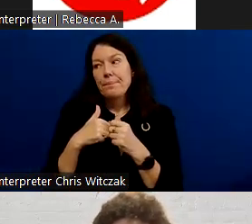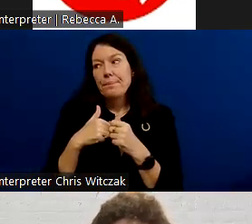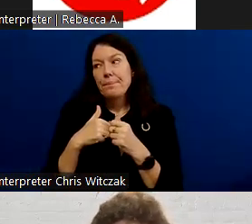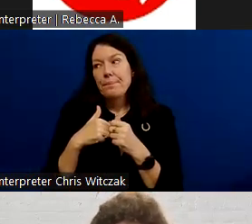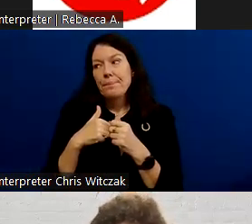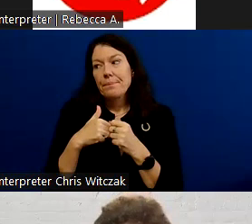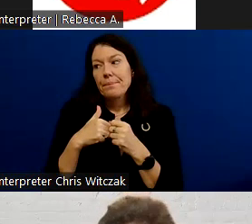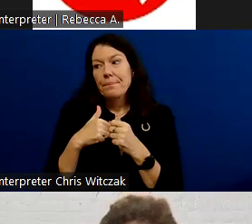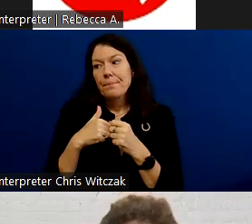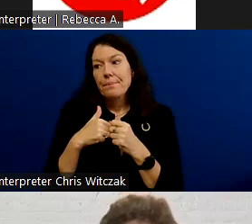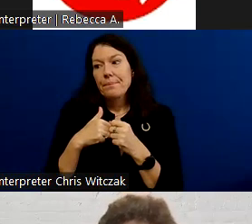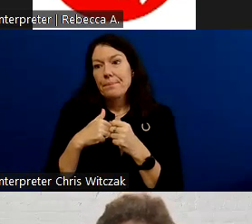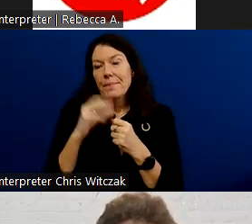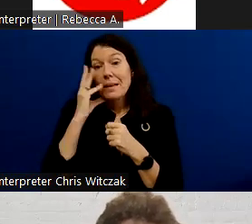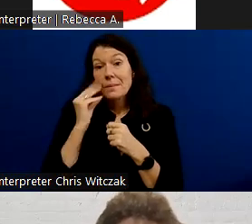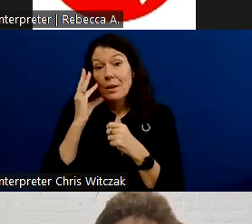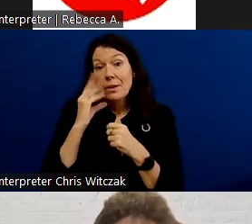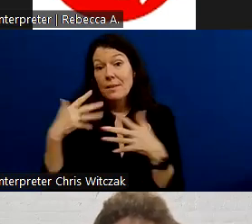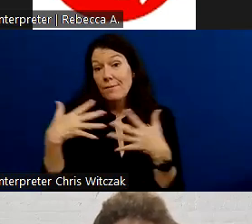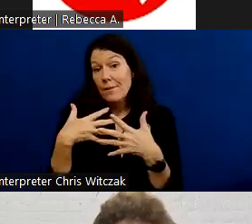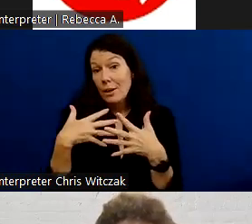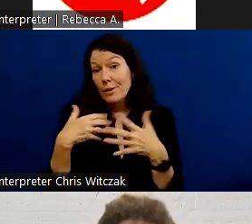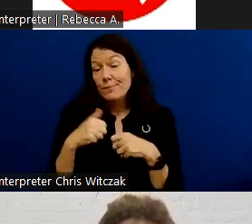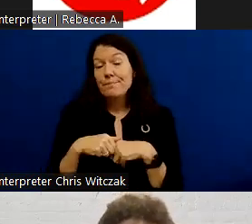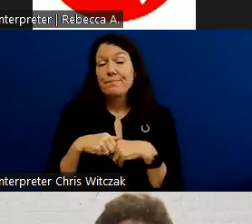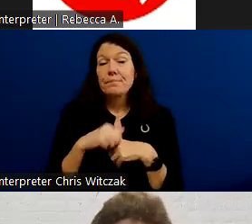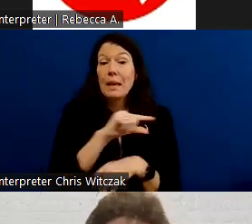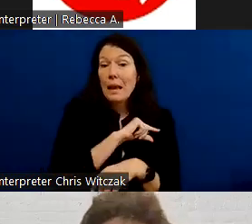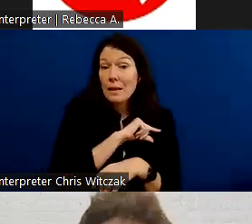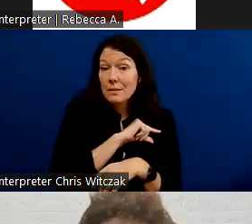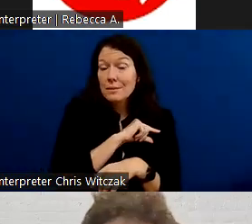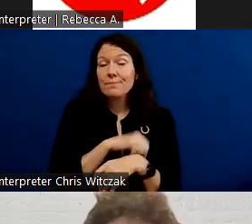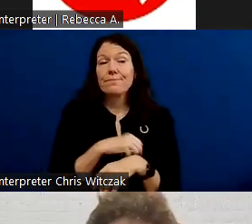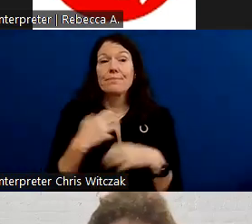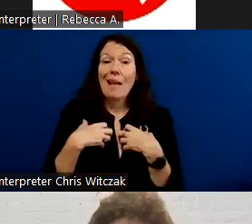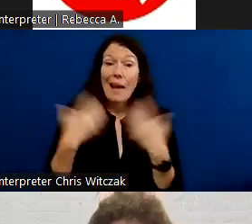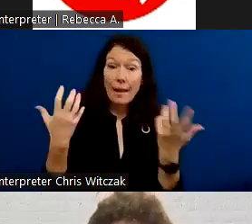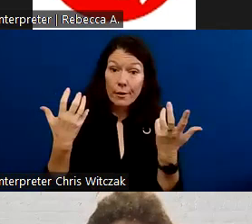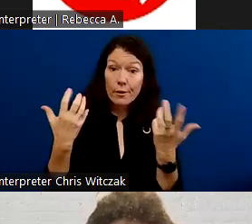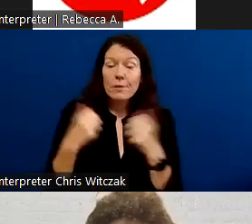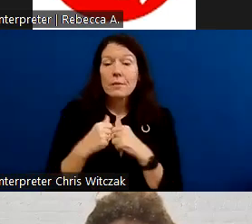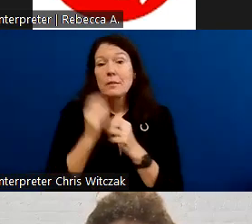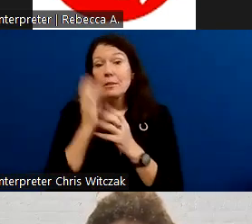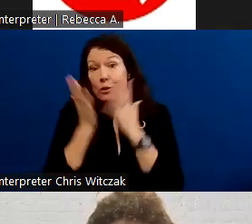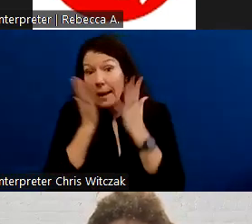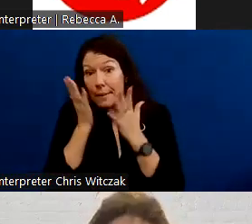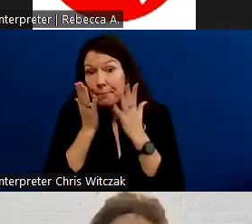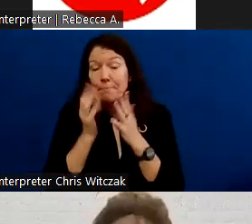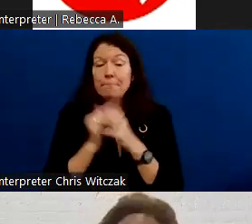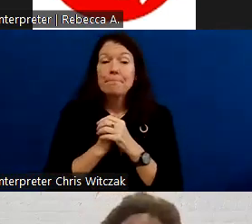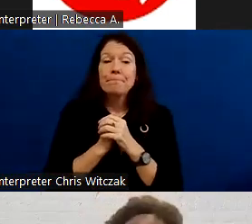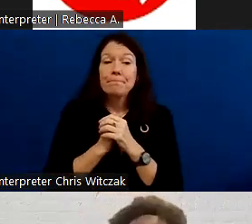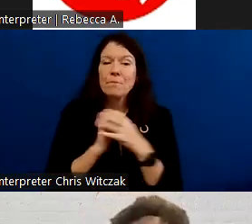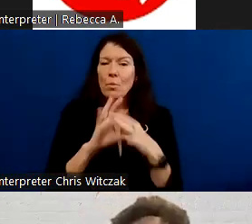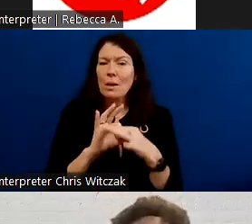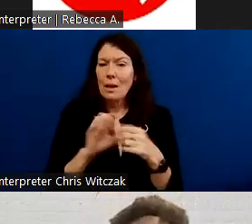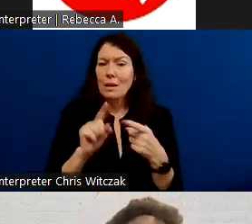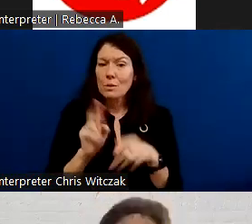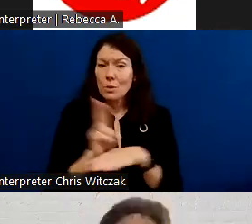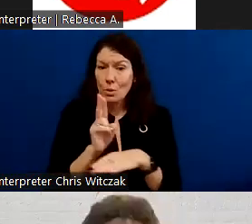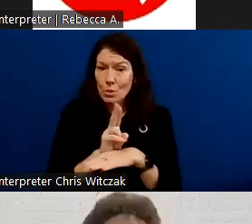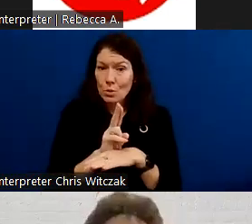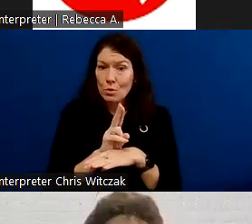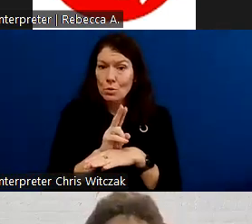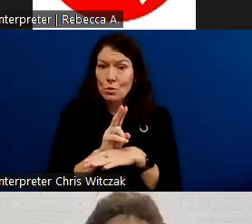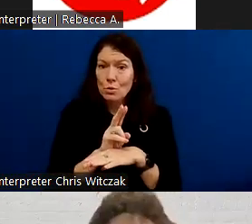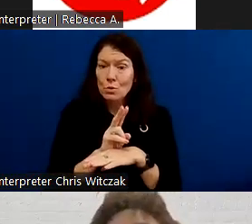experiences of fear, guilt, anger, or shame are associated with use or not even associated